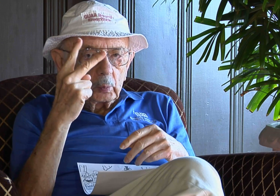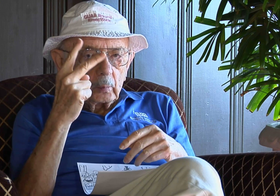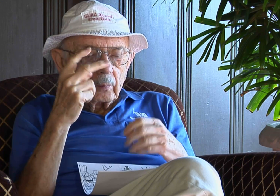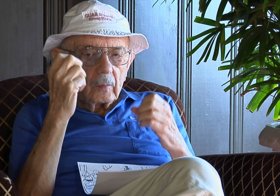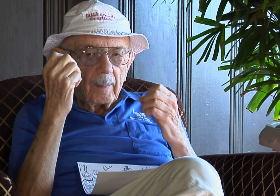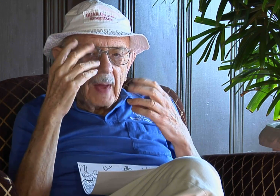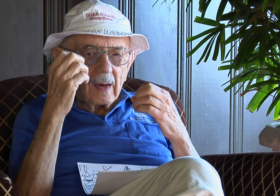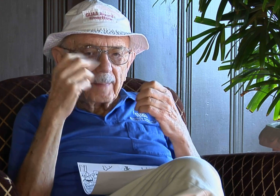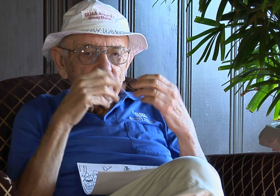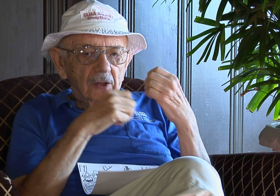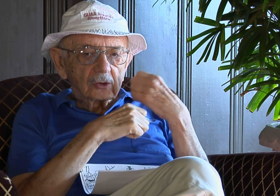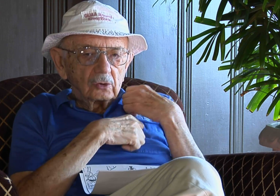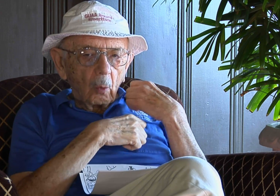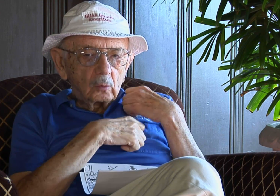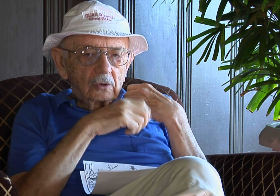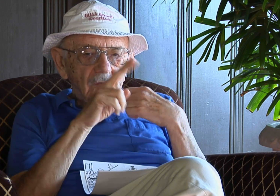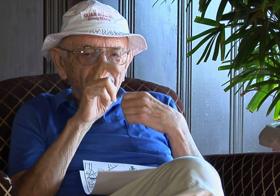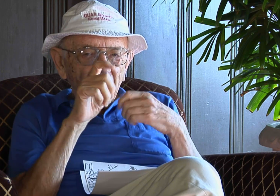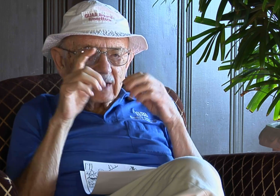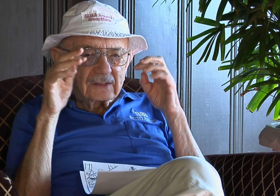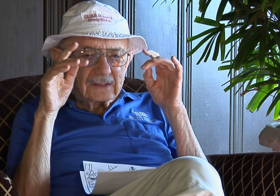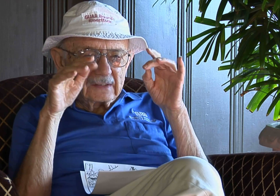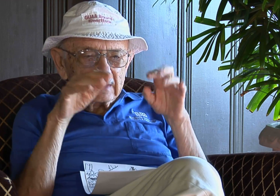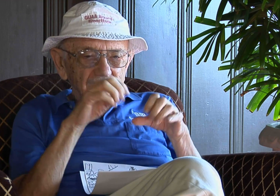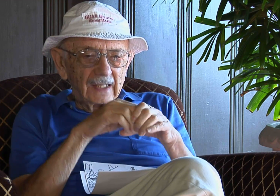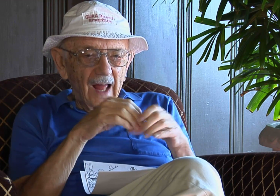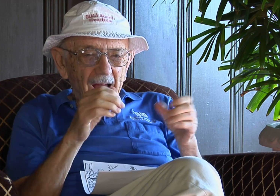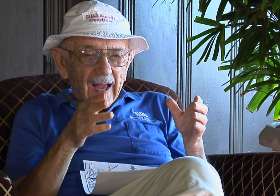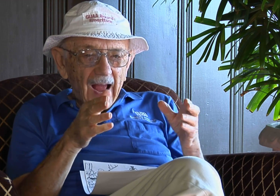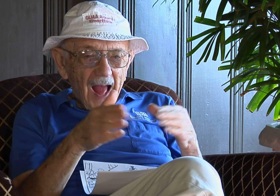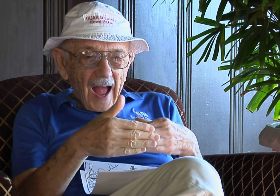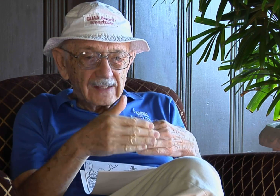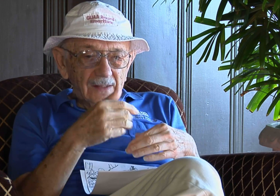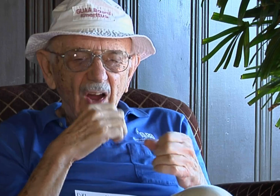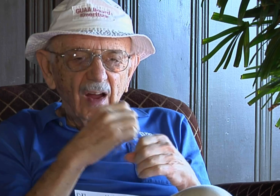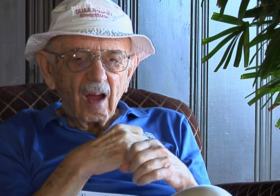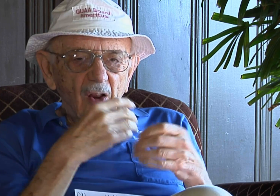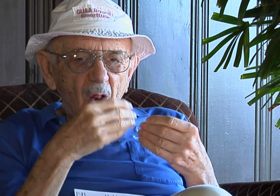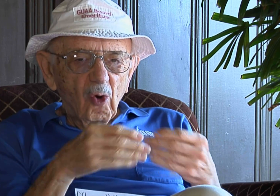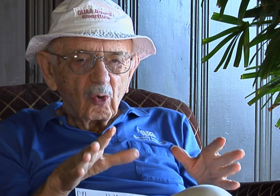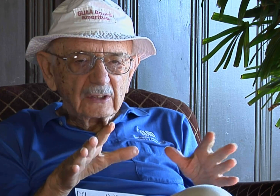many soldiers and vets went to college, and it was packed in the classroom. I got lost.